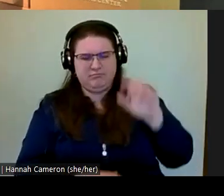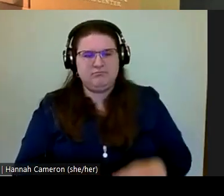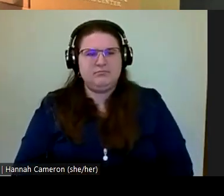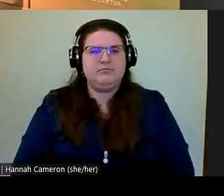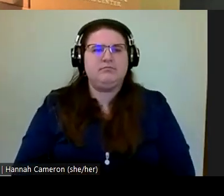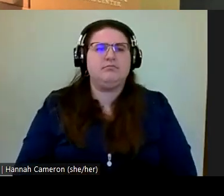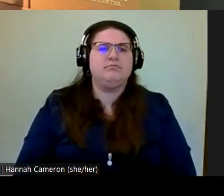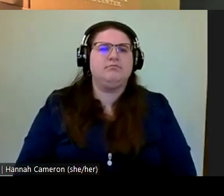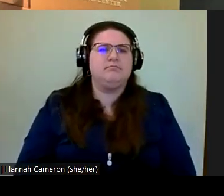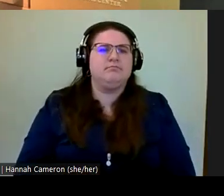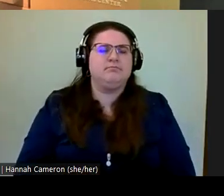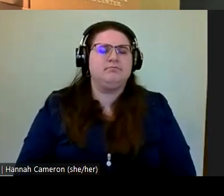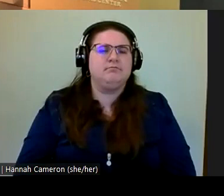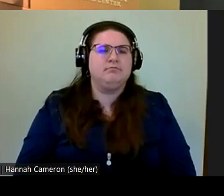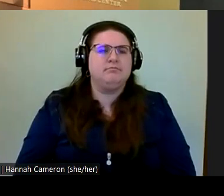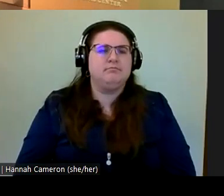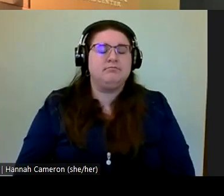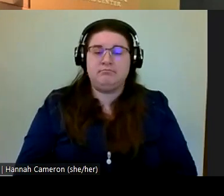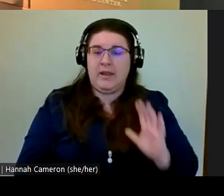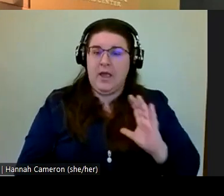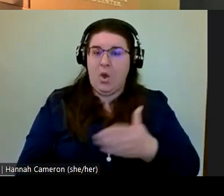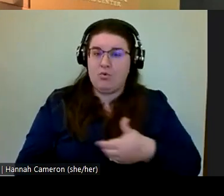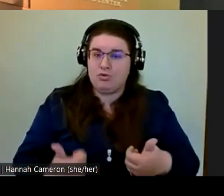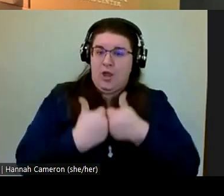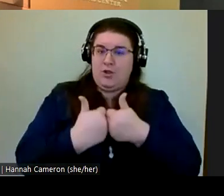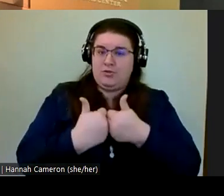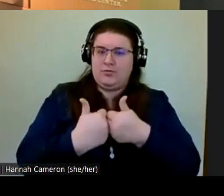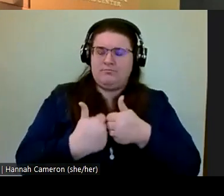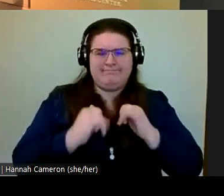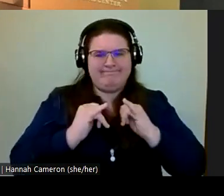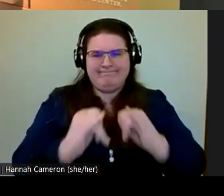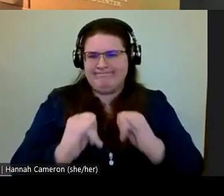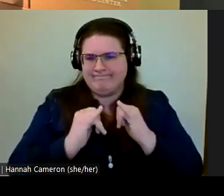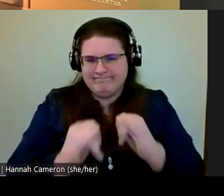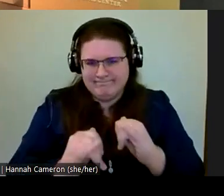we all take on is the same challenge that you all have here uh you know mental illness and